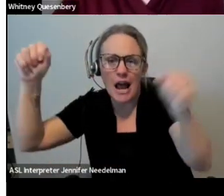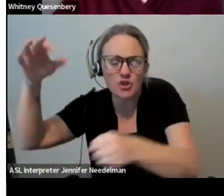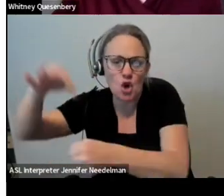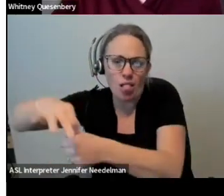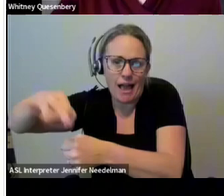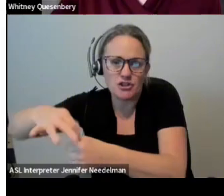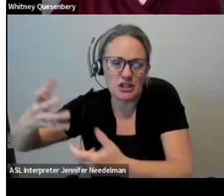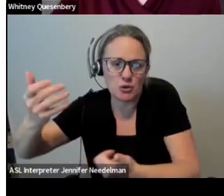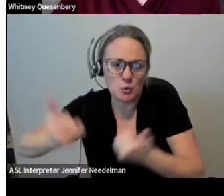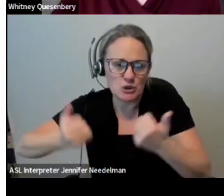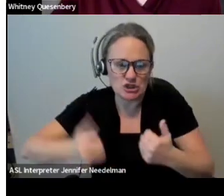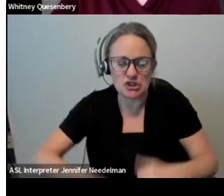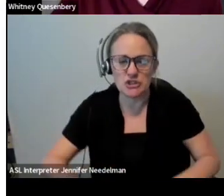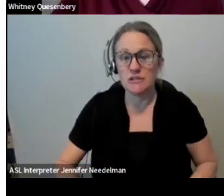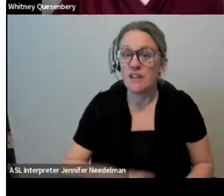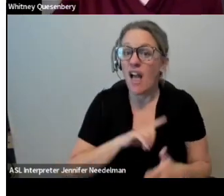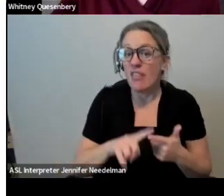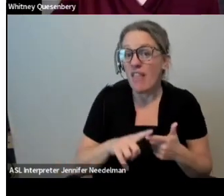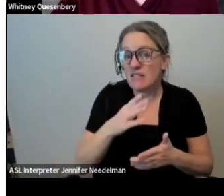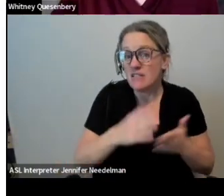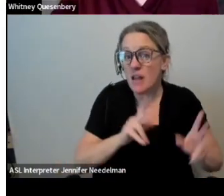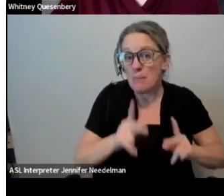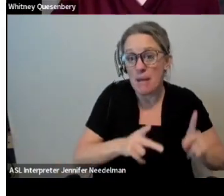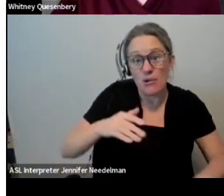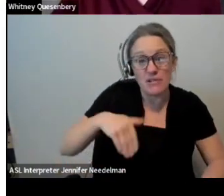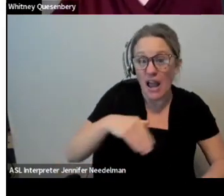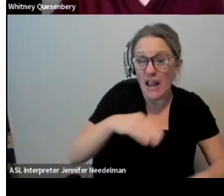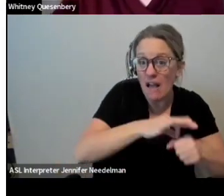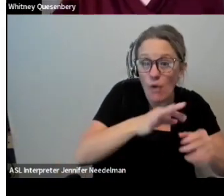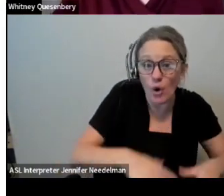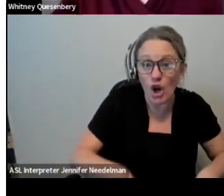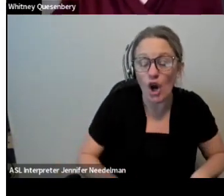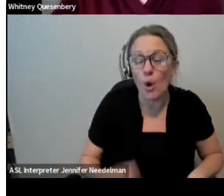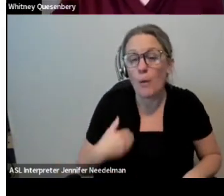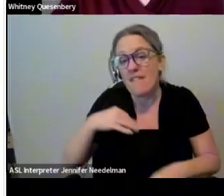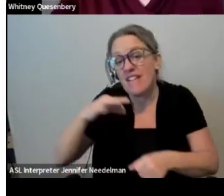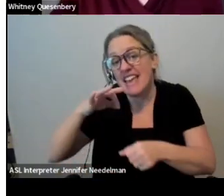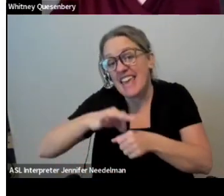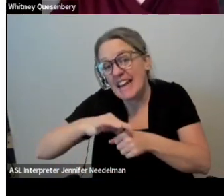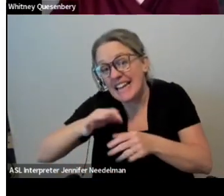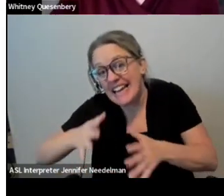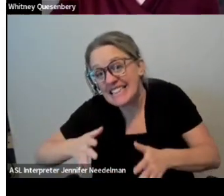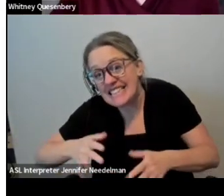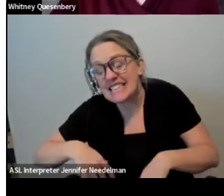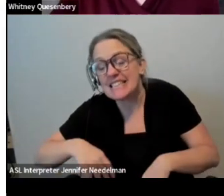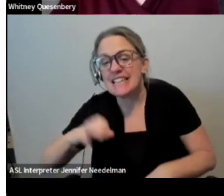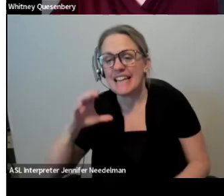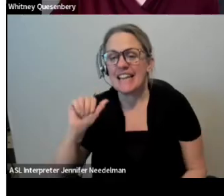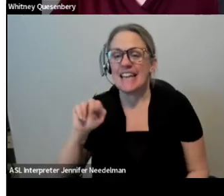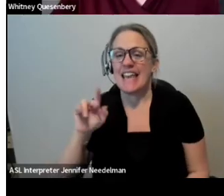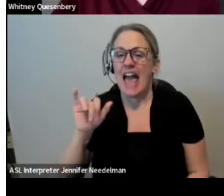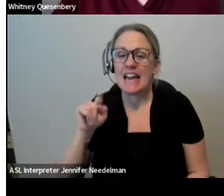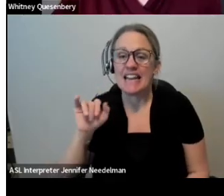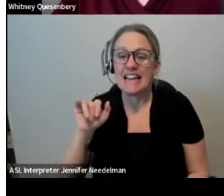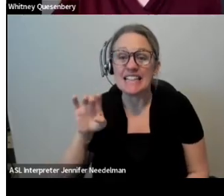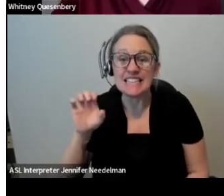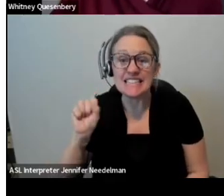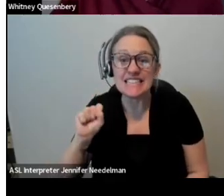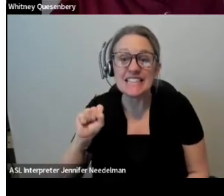people who are not yet a voter. We have candidates, we have get out the vote groups who need the information and the press.